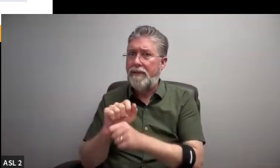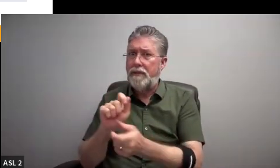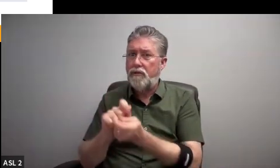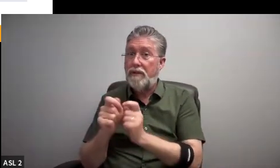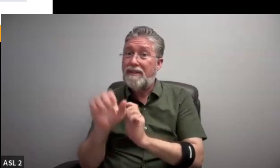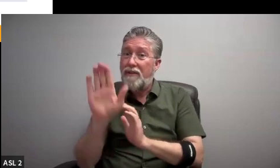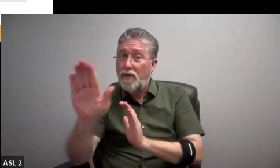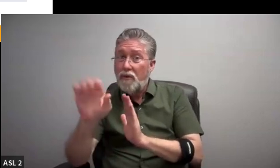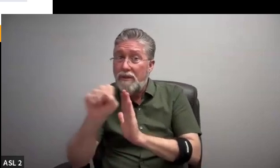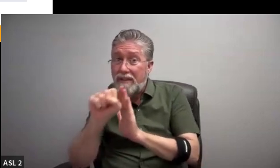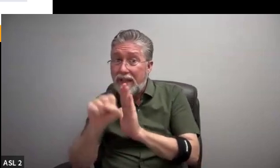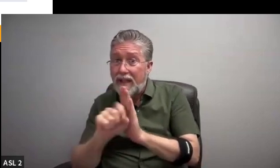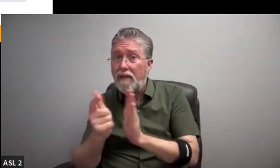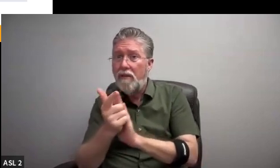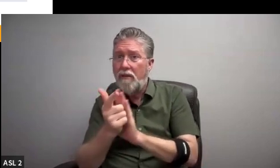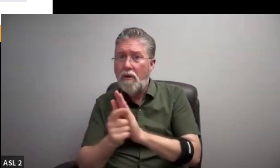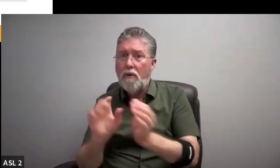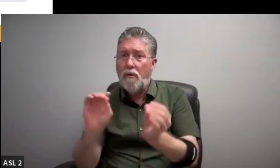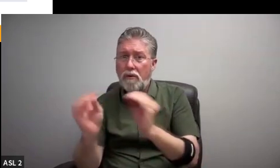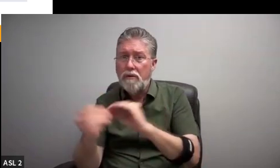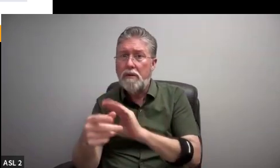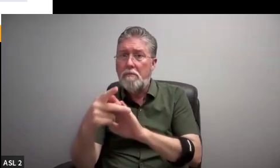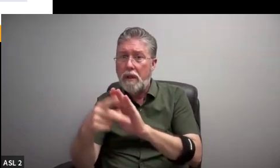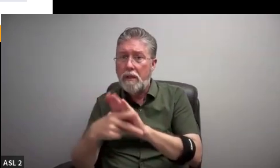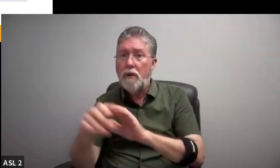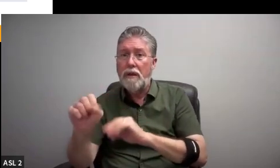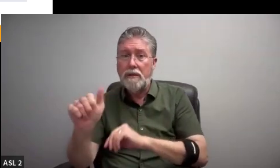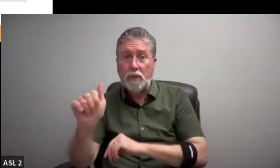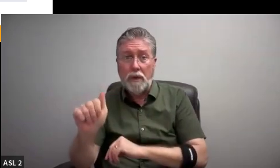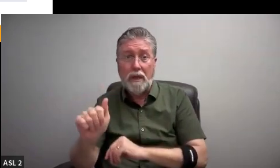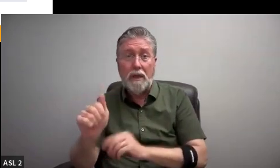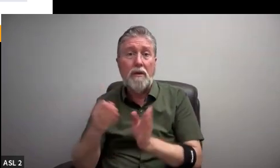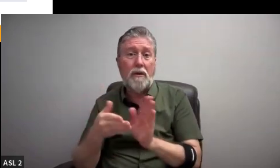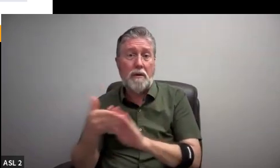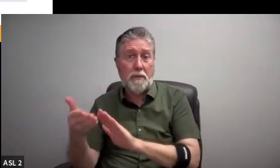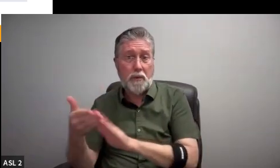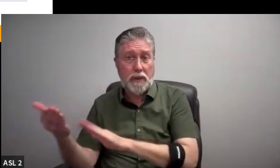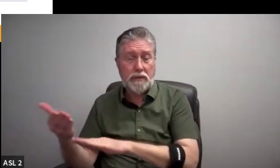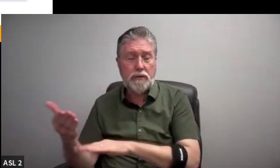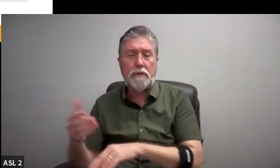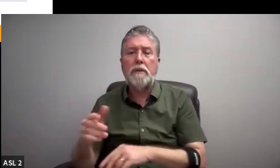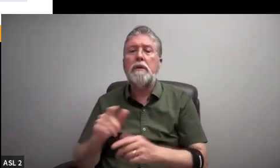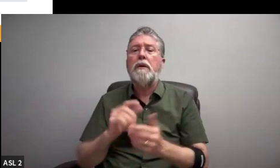organization, policy, or state unit on aging operation; a change in the name